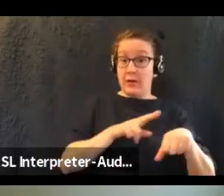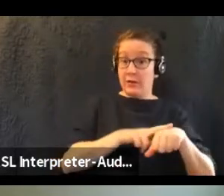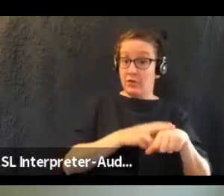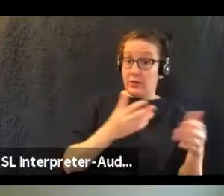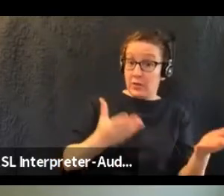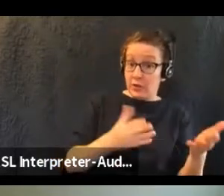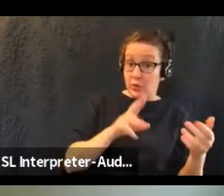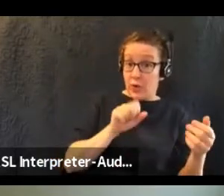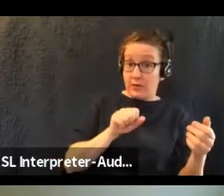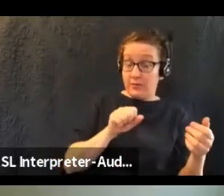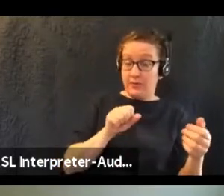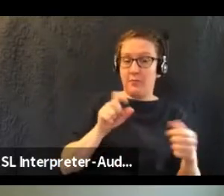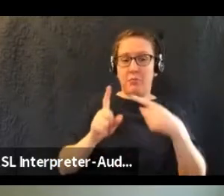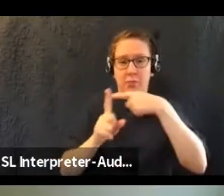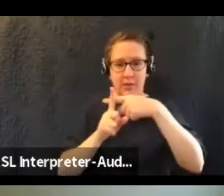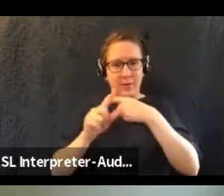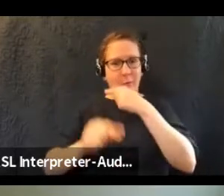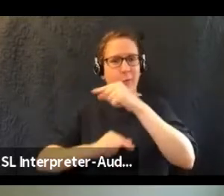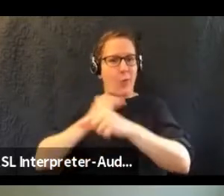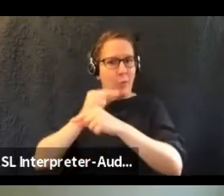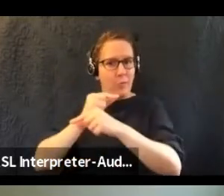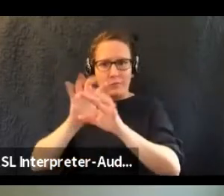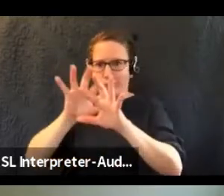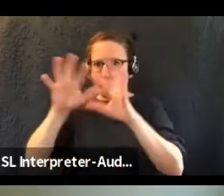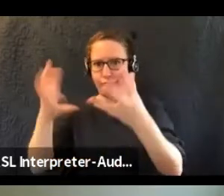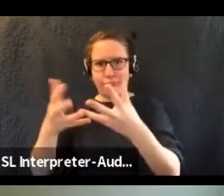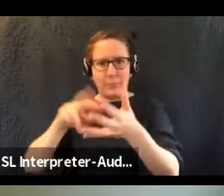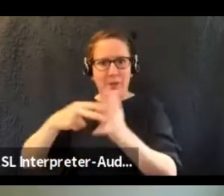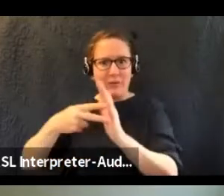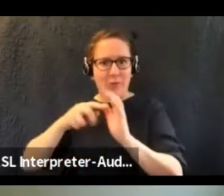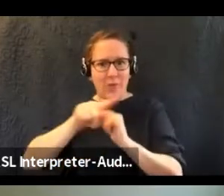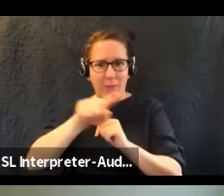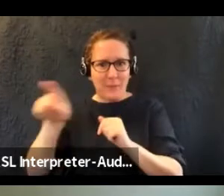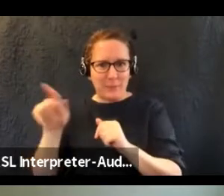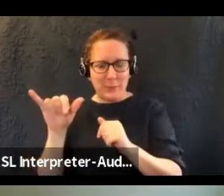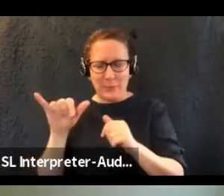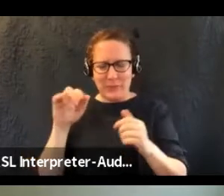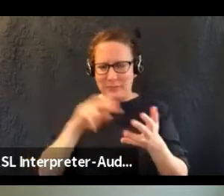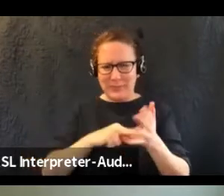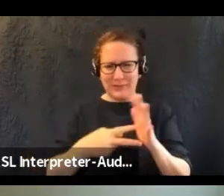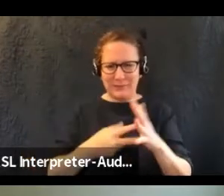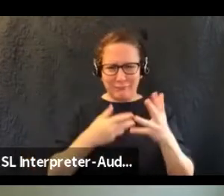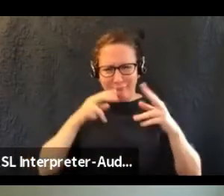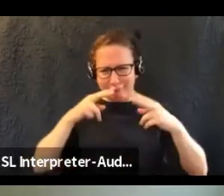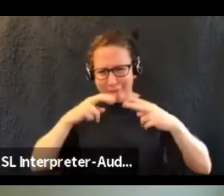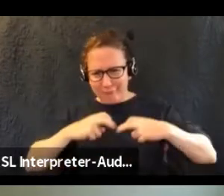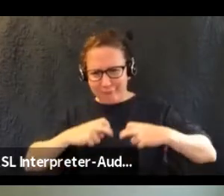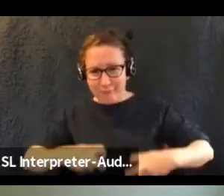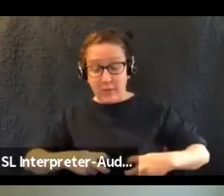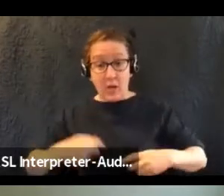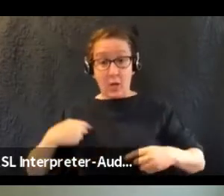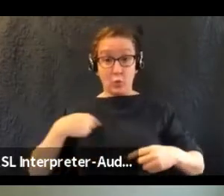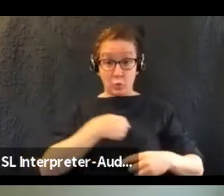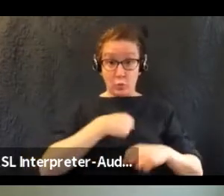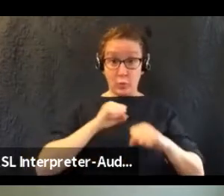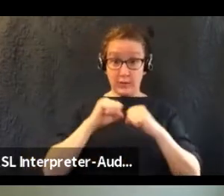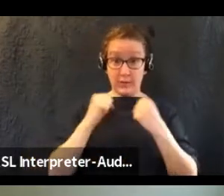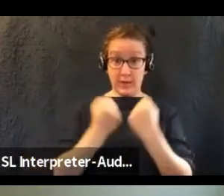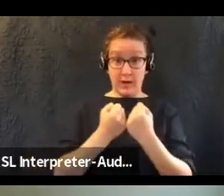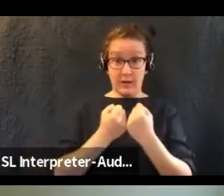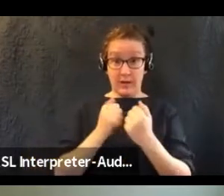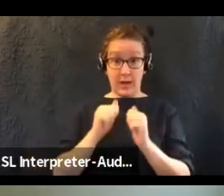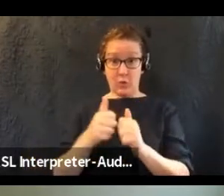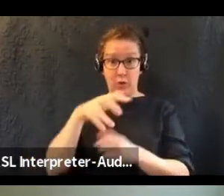and how we are going to, as a society, include people with disabilities.